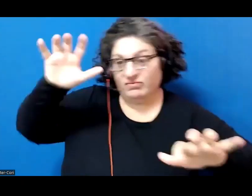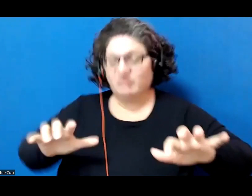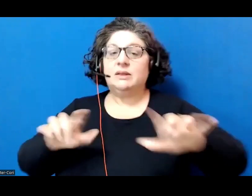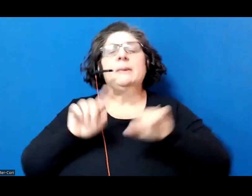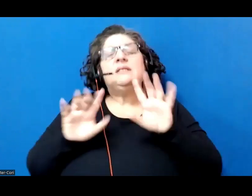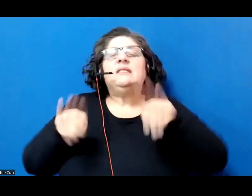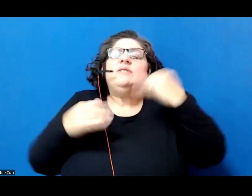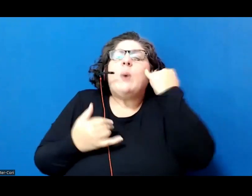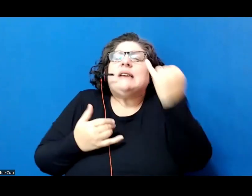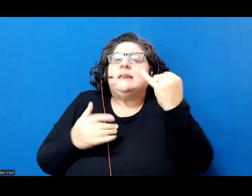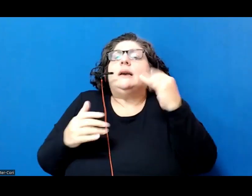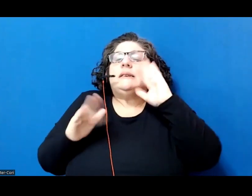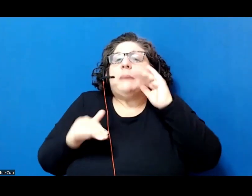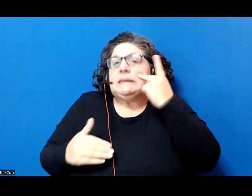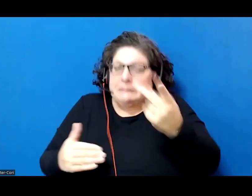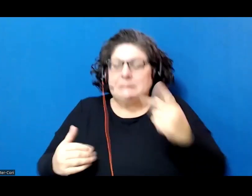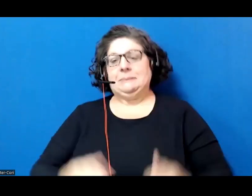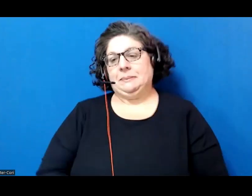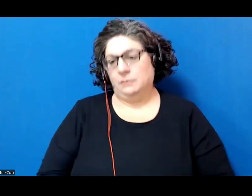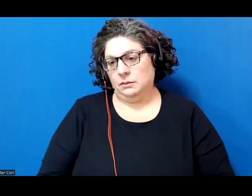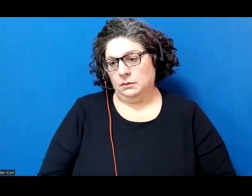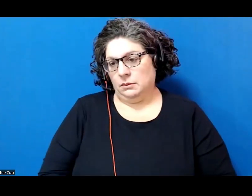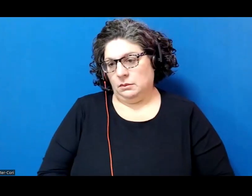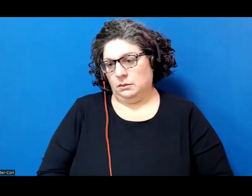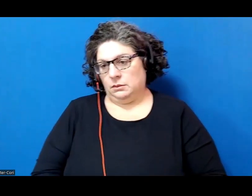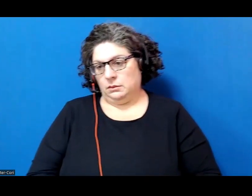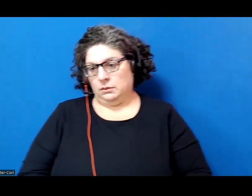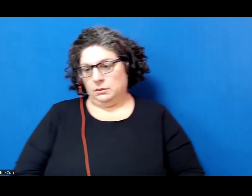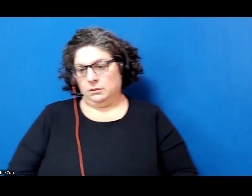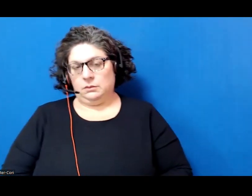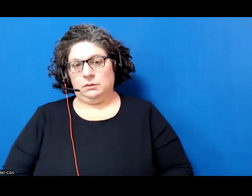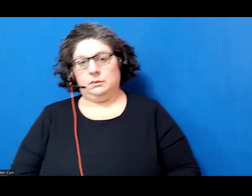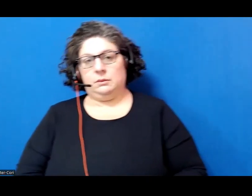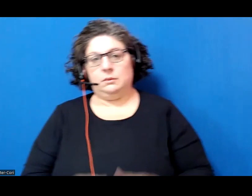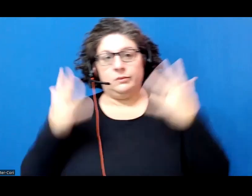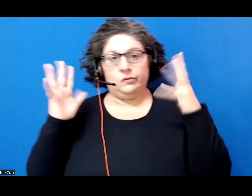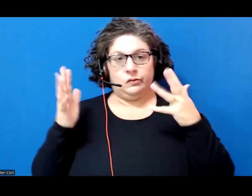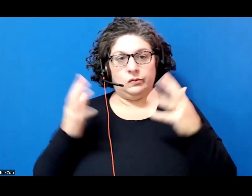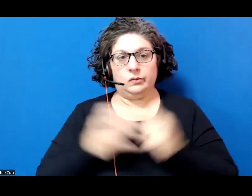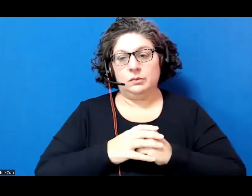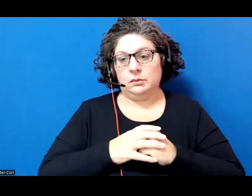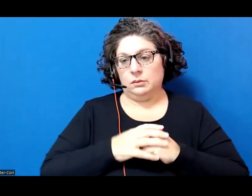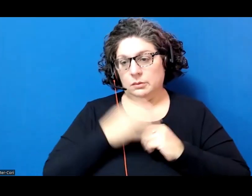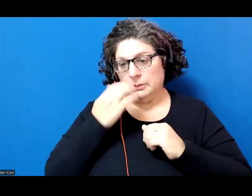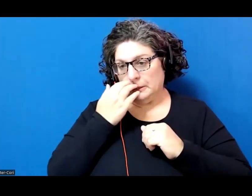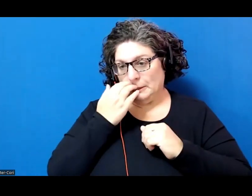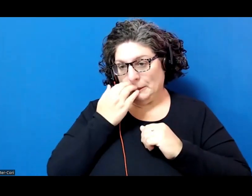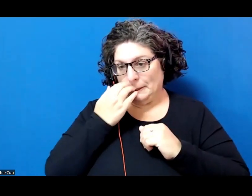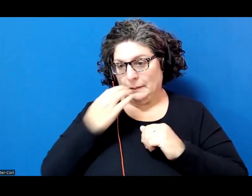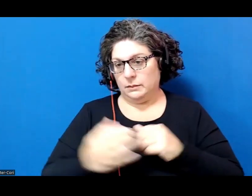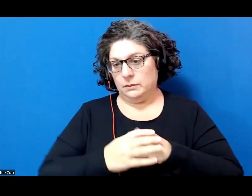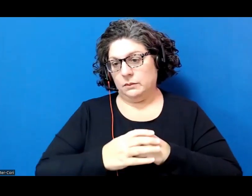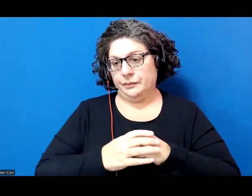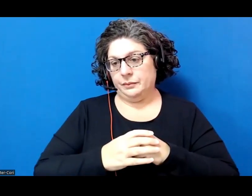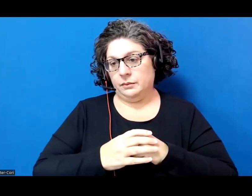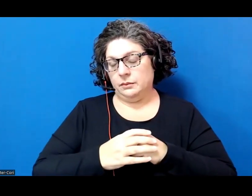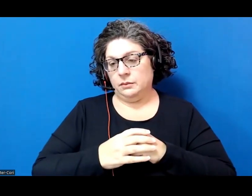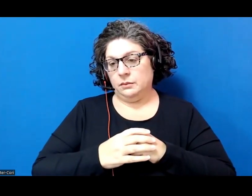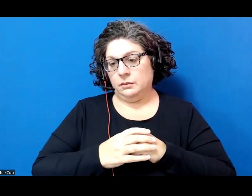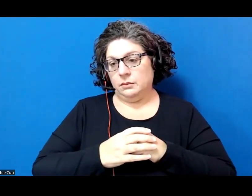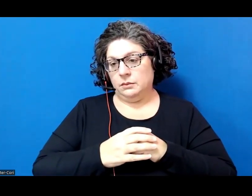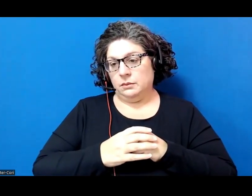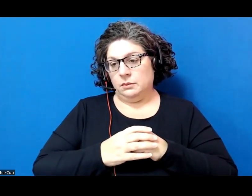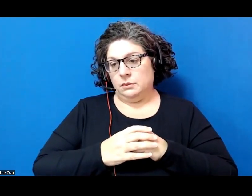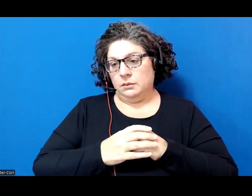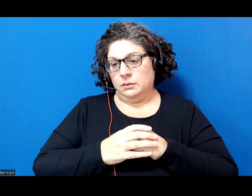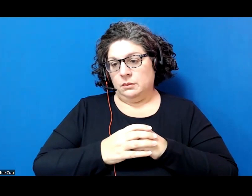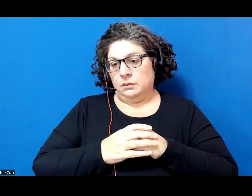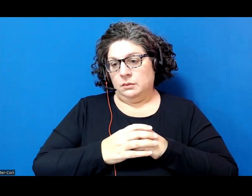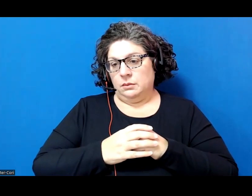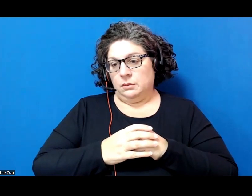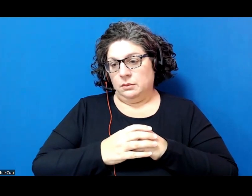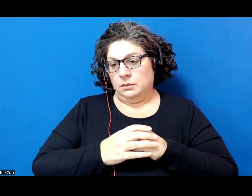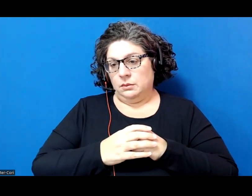of what we can expect to see.Mike, thank you.